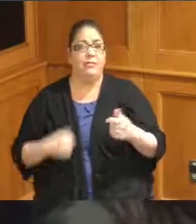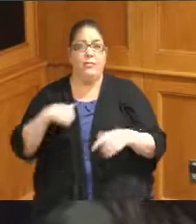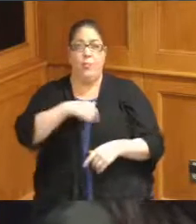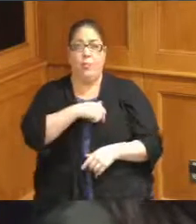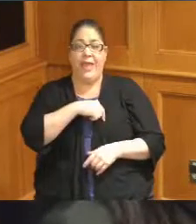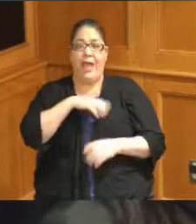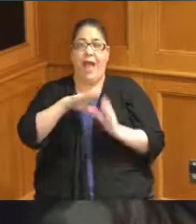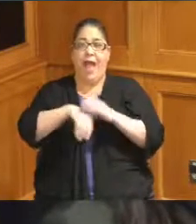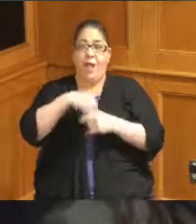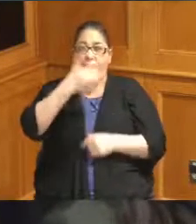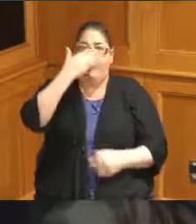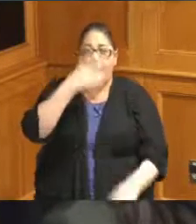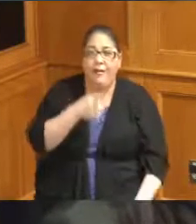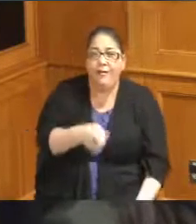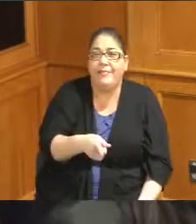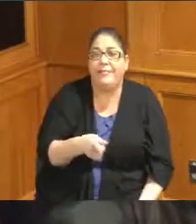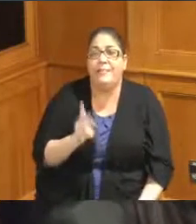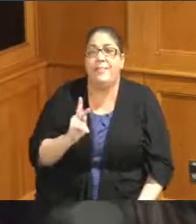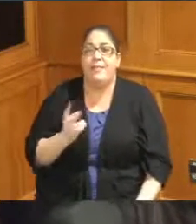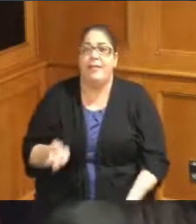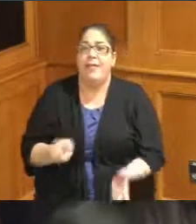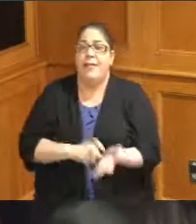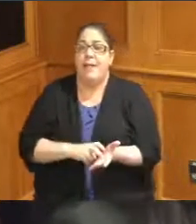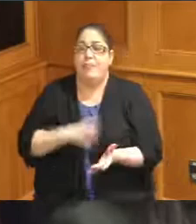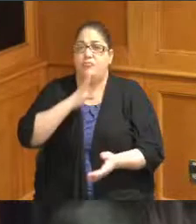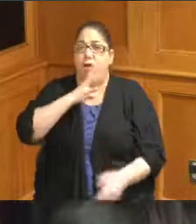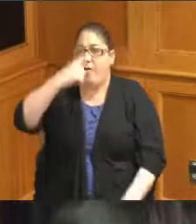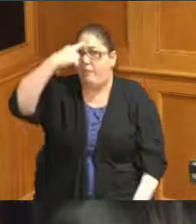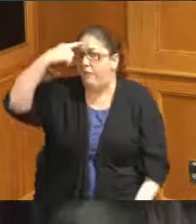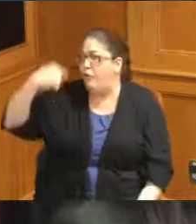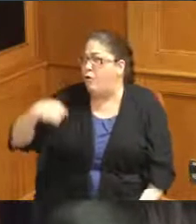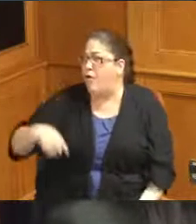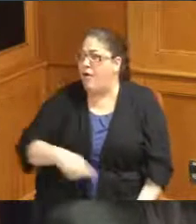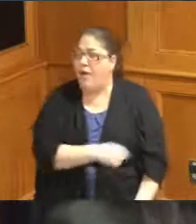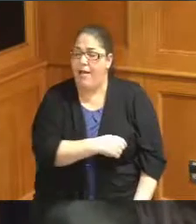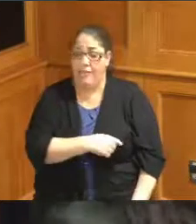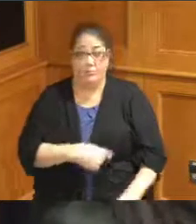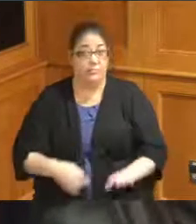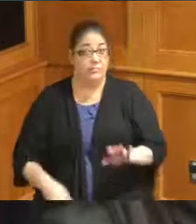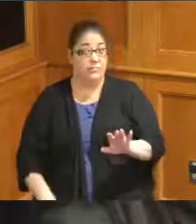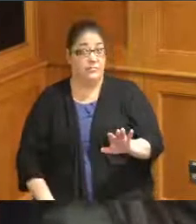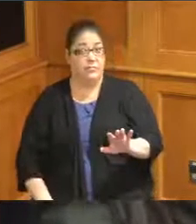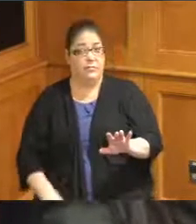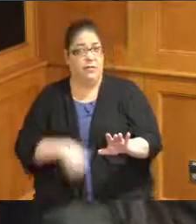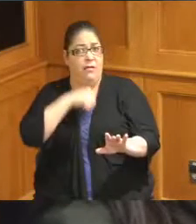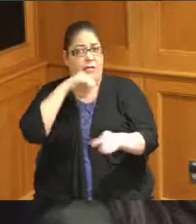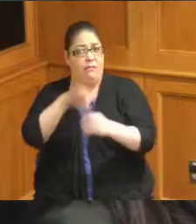not out front people get up and talk on our behalf and I at least I haven't voted on it